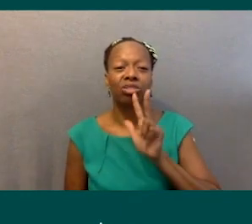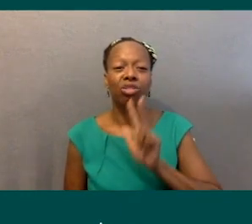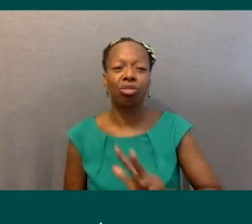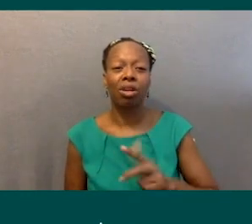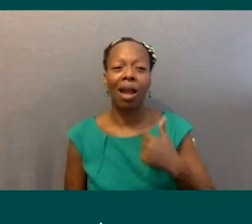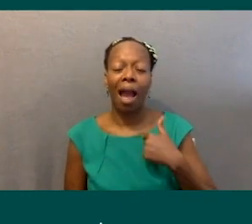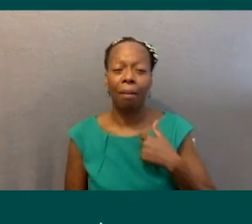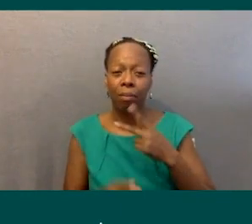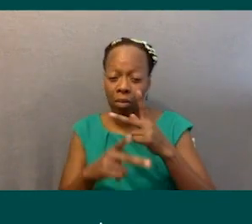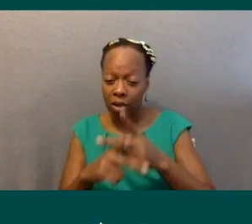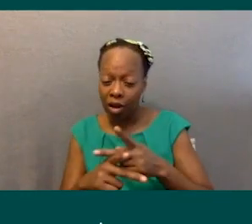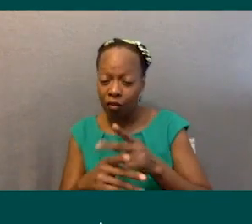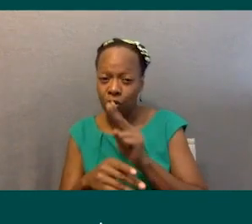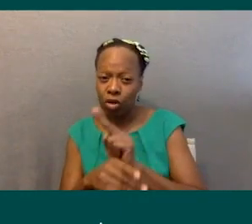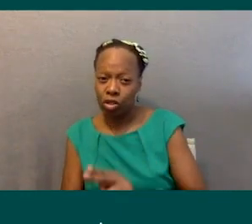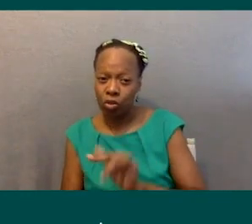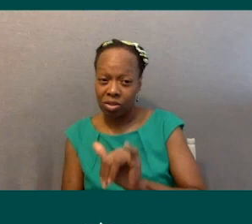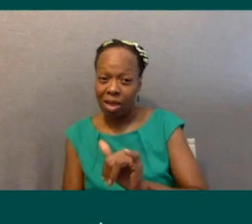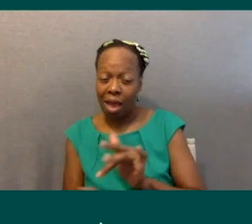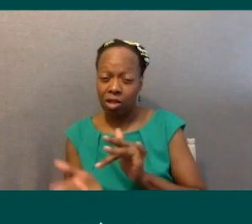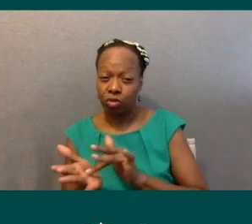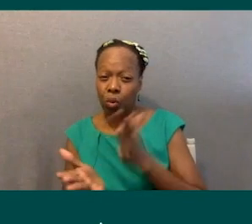'cause sometimes it can cause gastritis